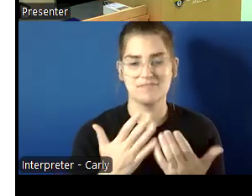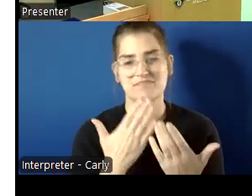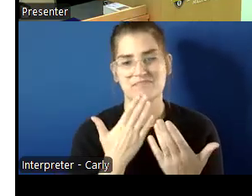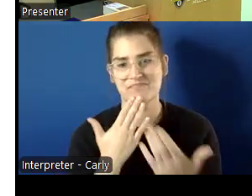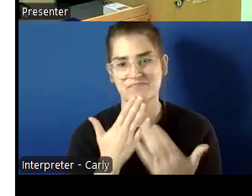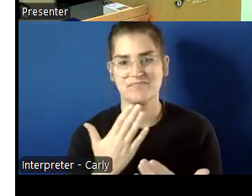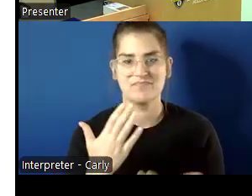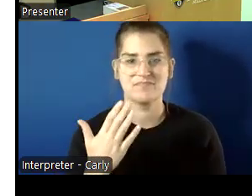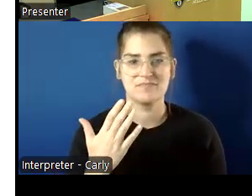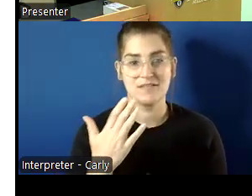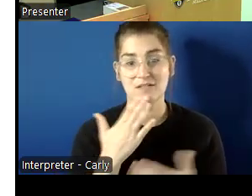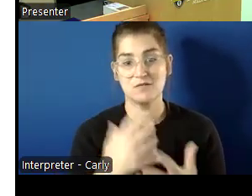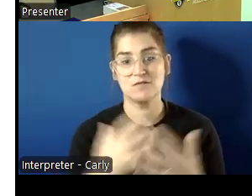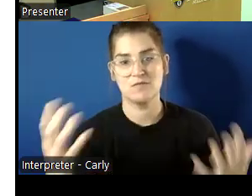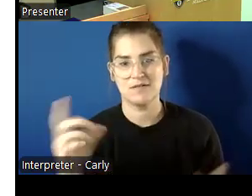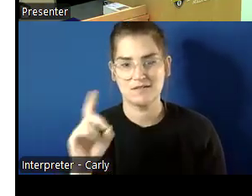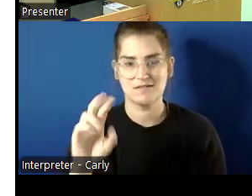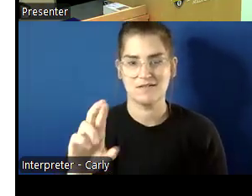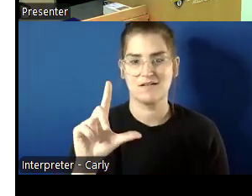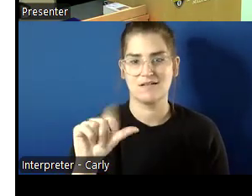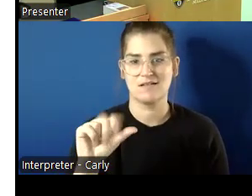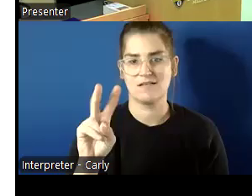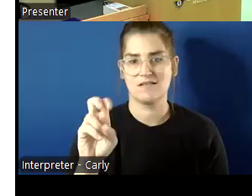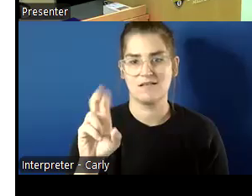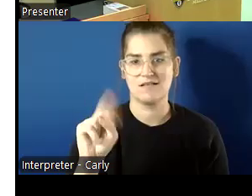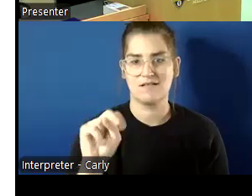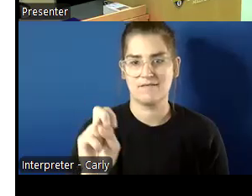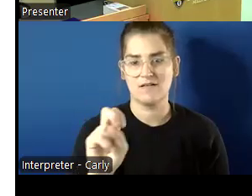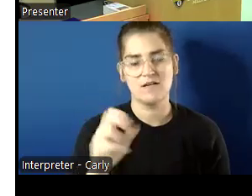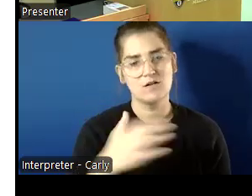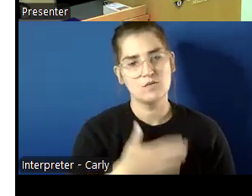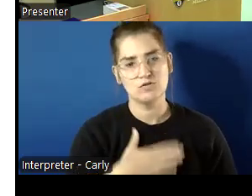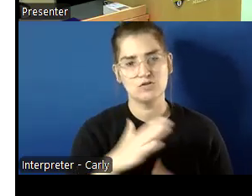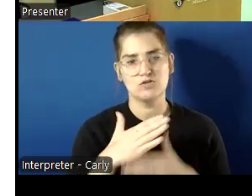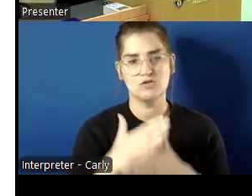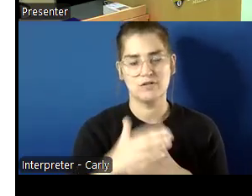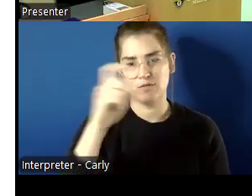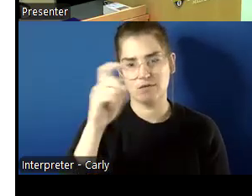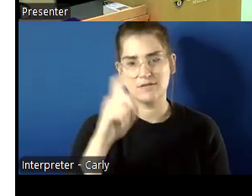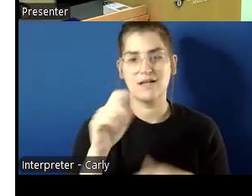or Thank you so much, Dr. Leverne. I appreciate your sharing and wisdom. How can we get your book?